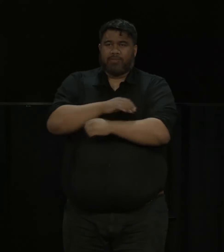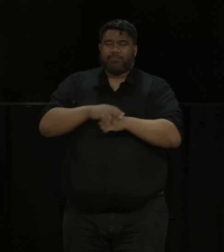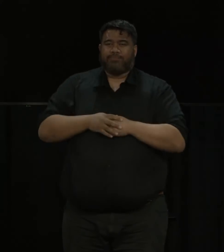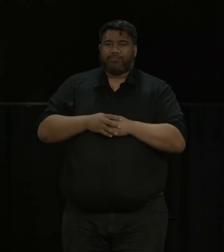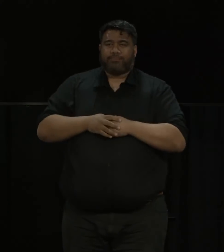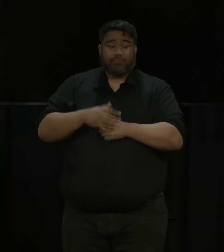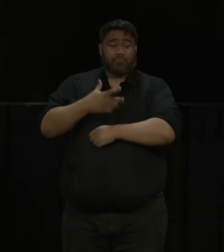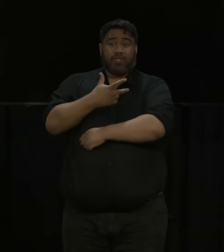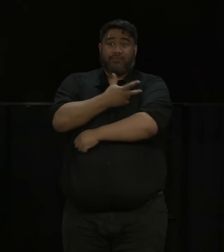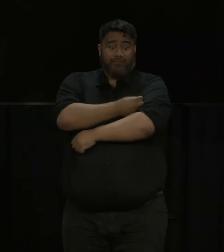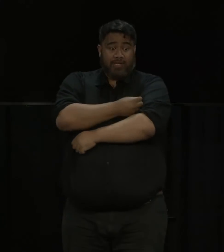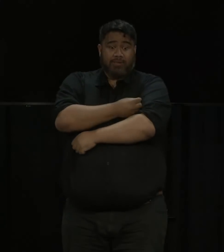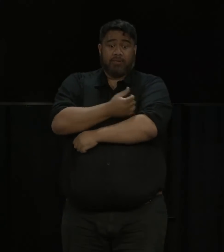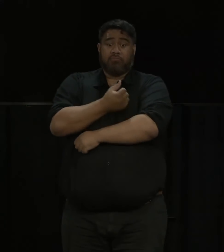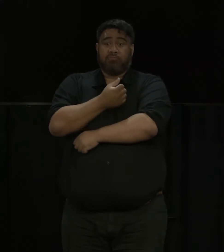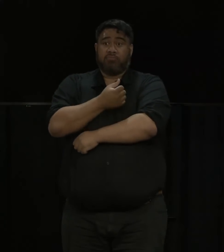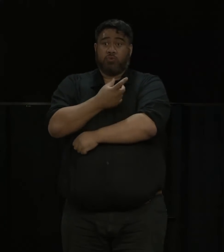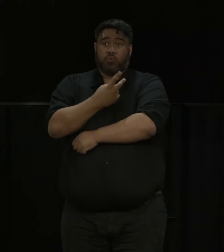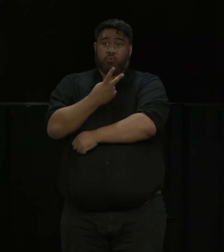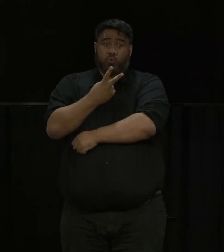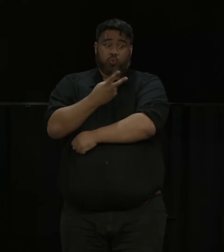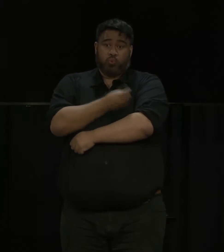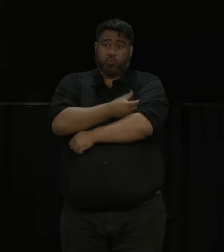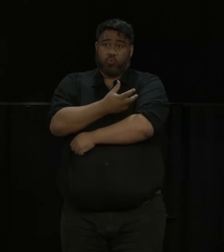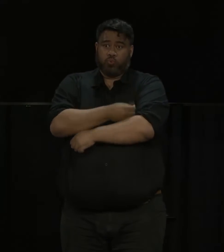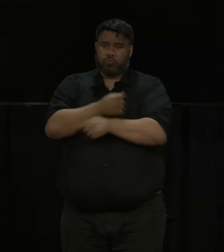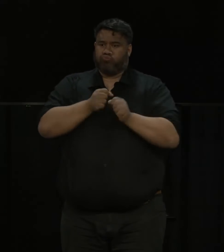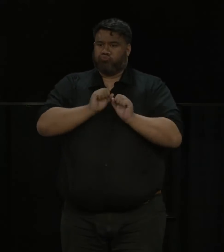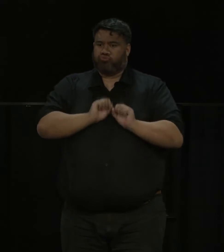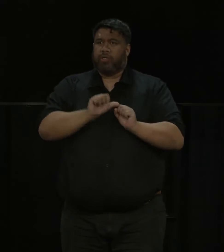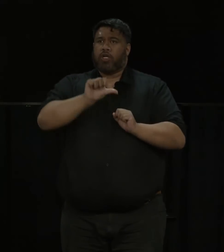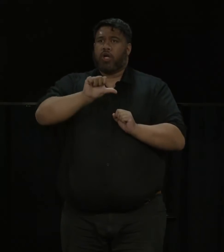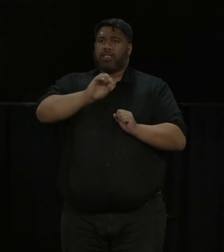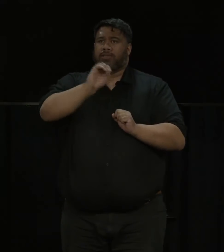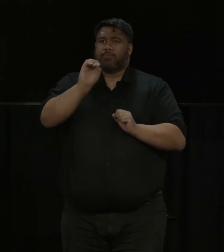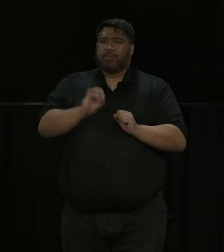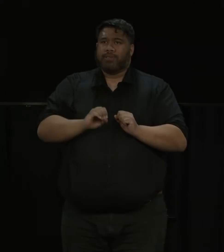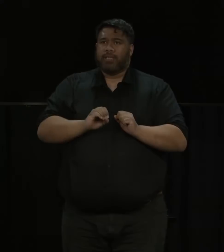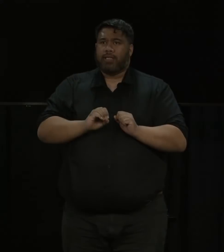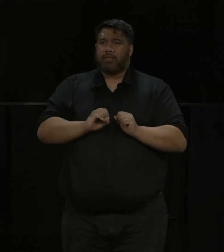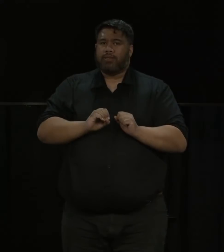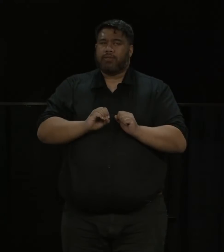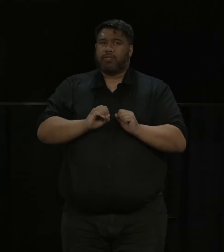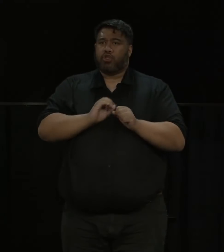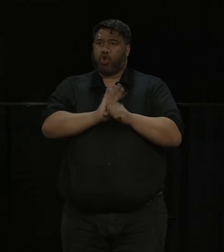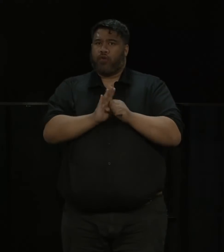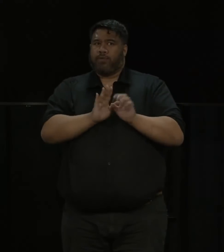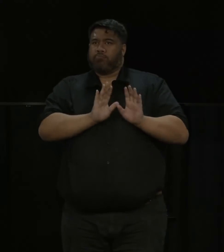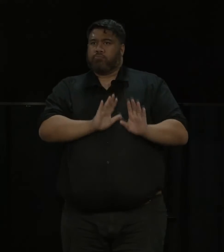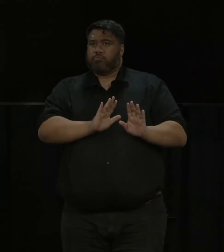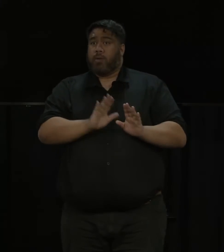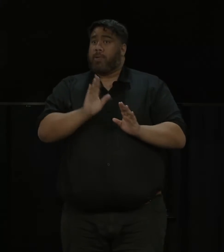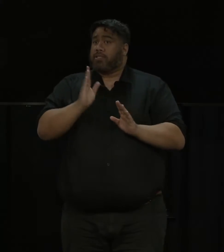fact that our vaccination rates are so high. And even though the vaccine is